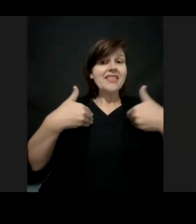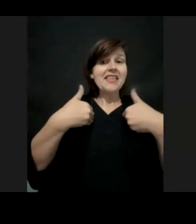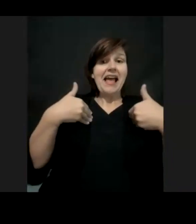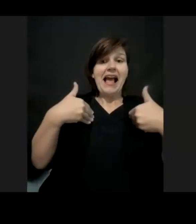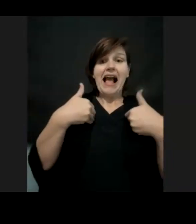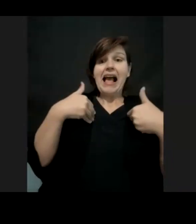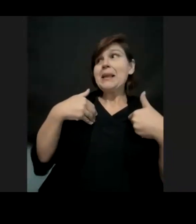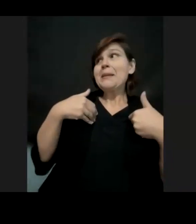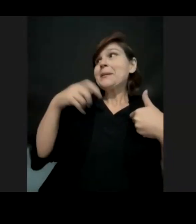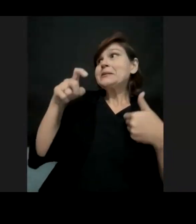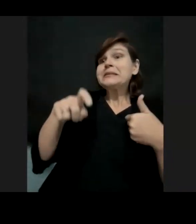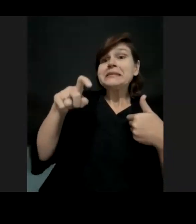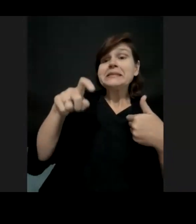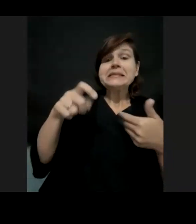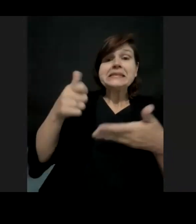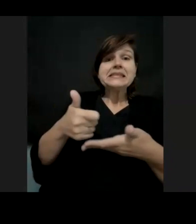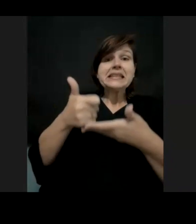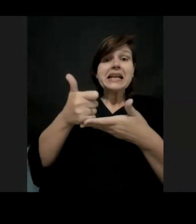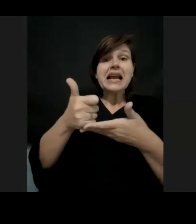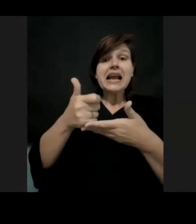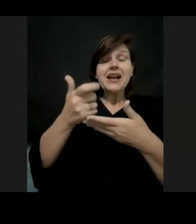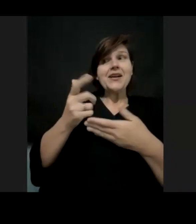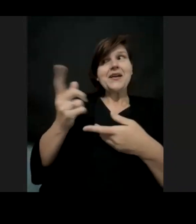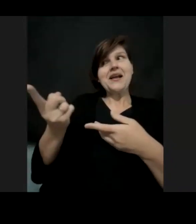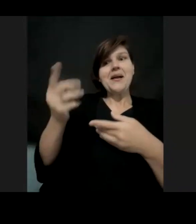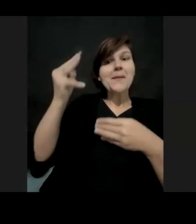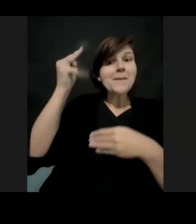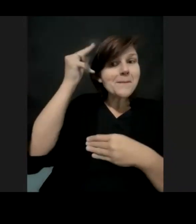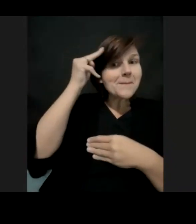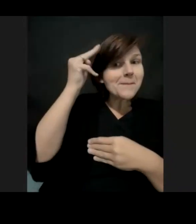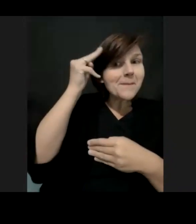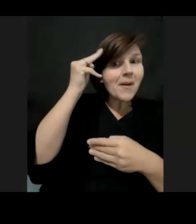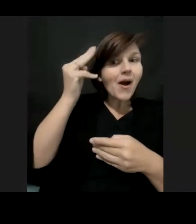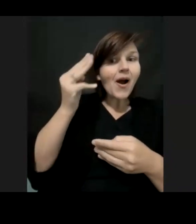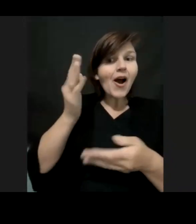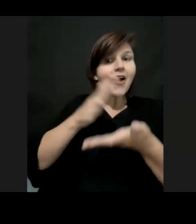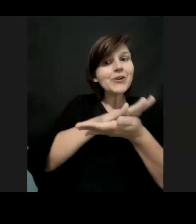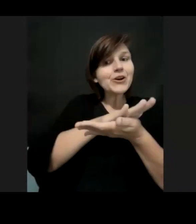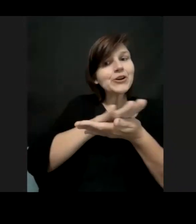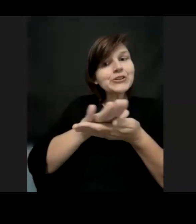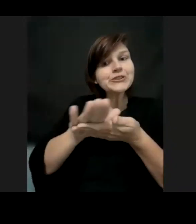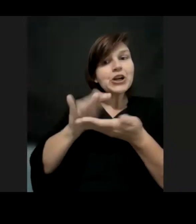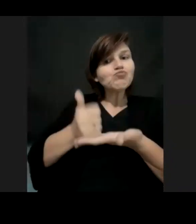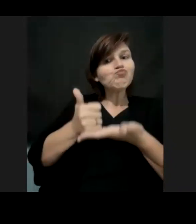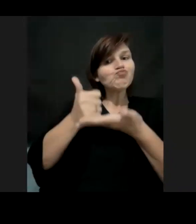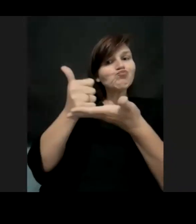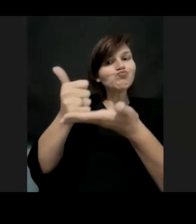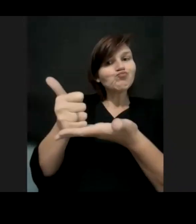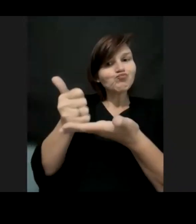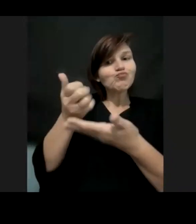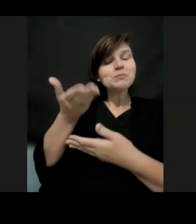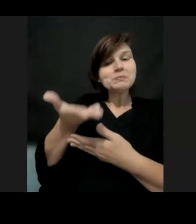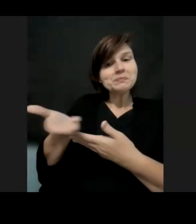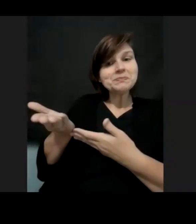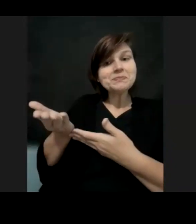for one or two of Marvin's helpful, kind, and great good deeds. ∂ ∂ Let’s sing it again.